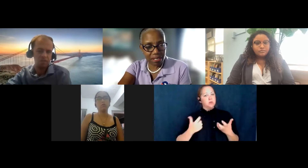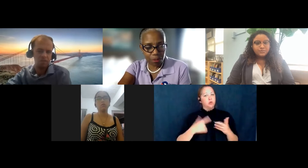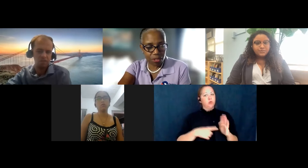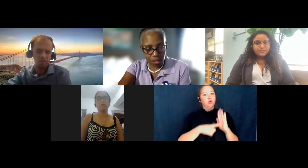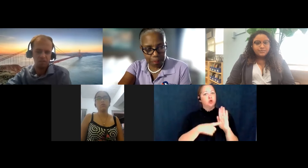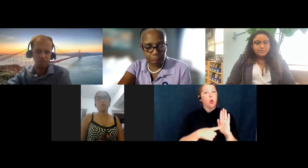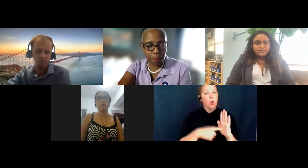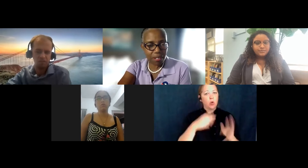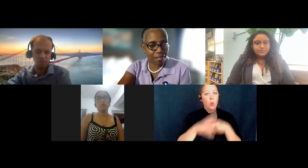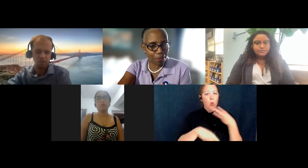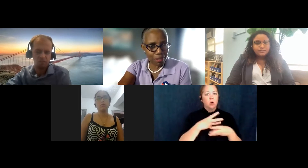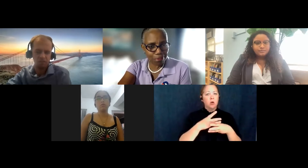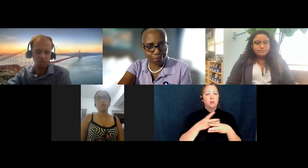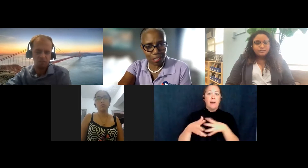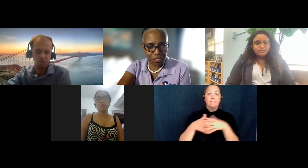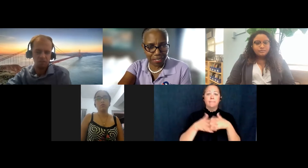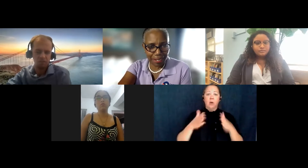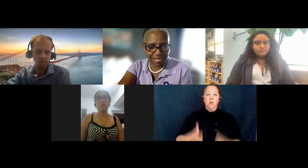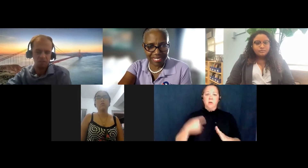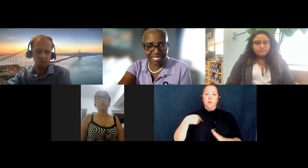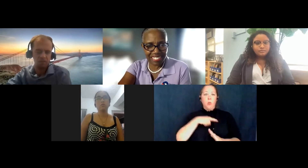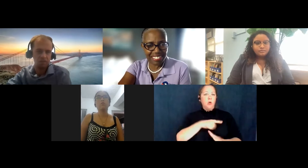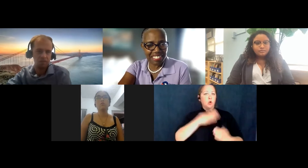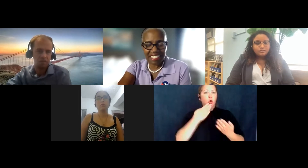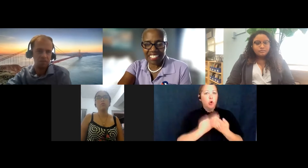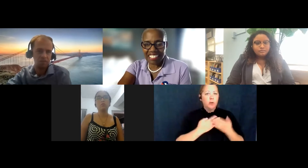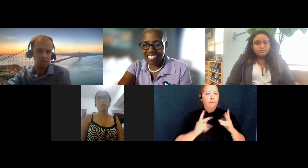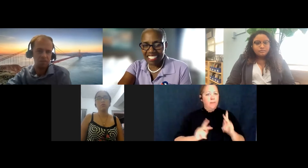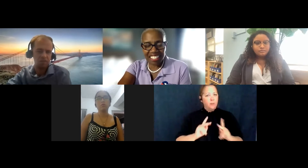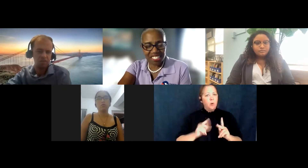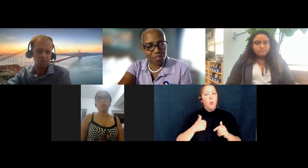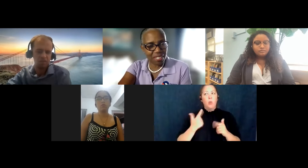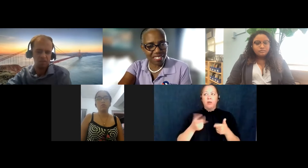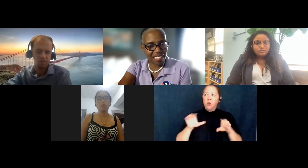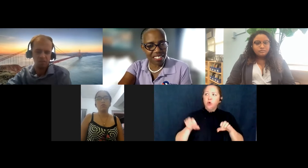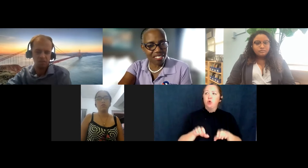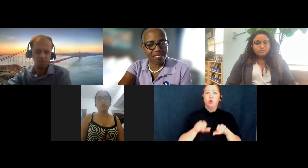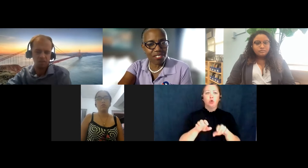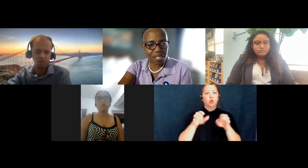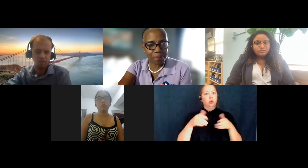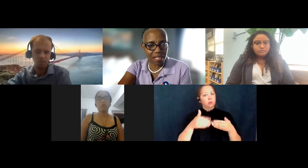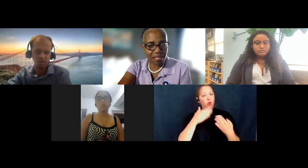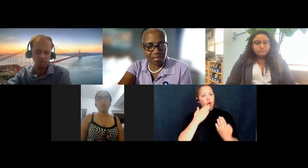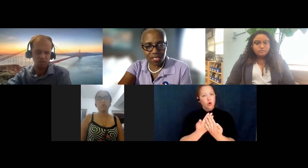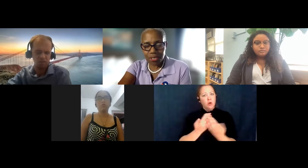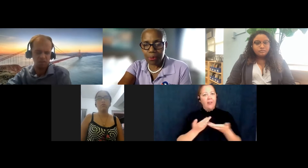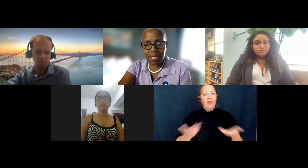were good people and we did good things. I wanted to do something to show the world.